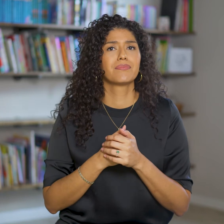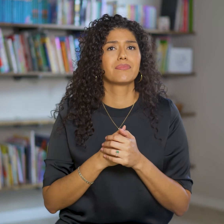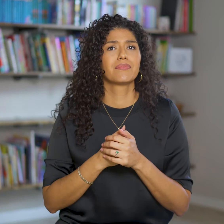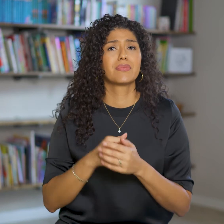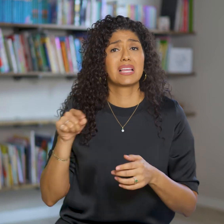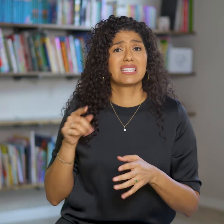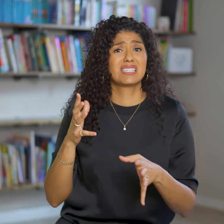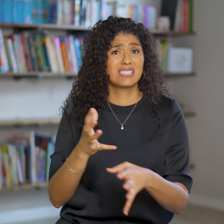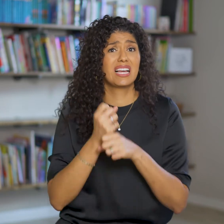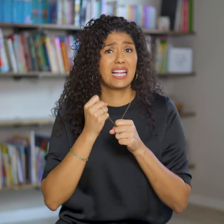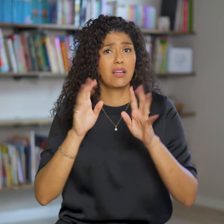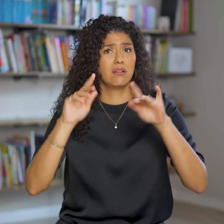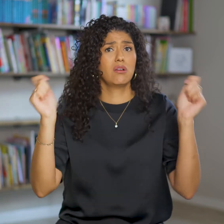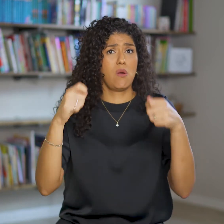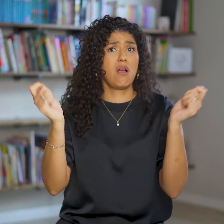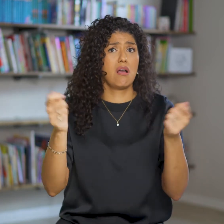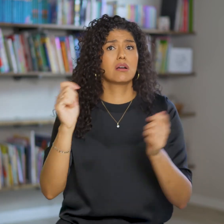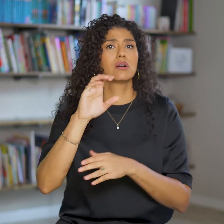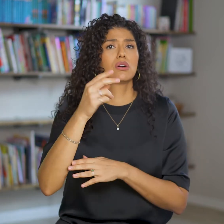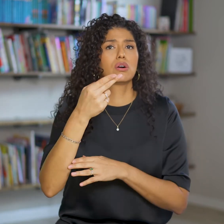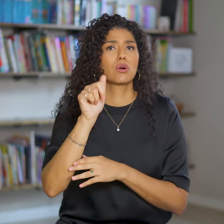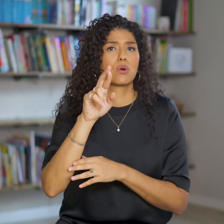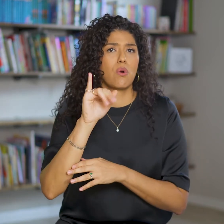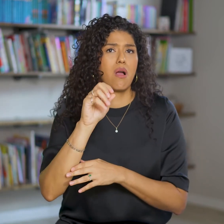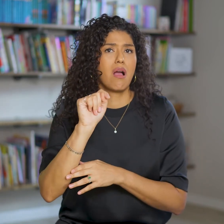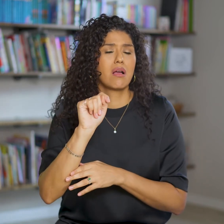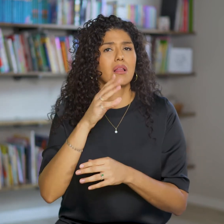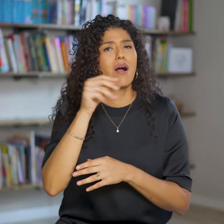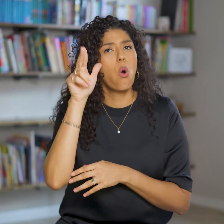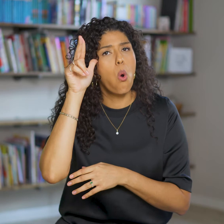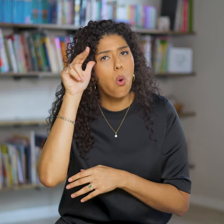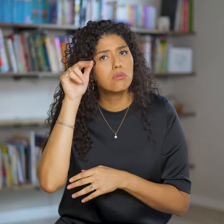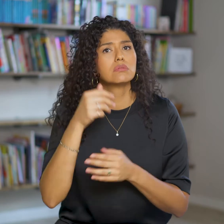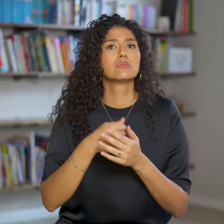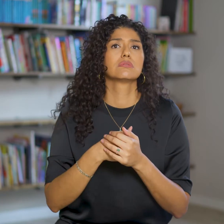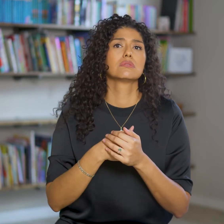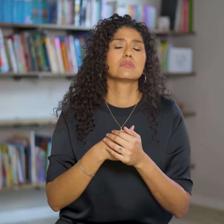He’s acquiring a chariot and horses